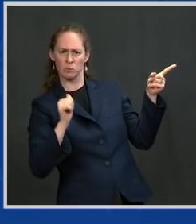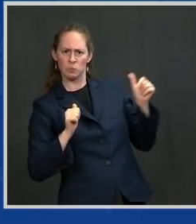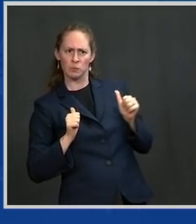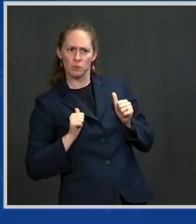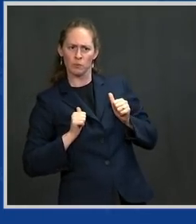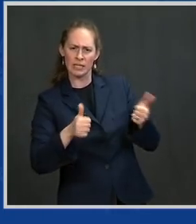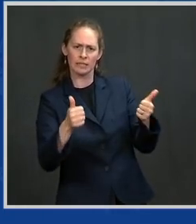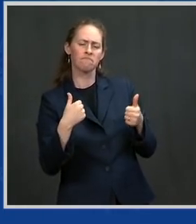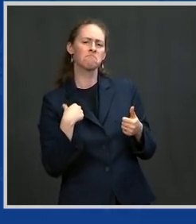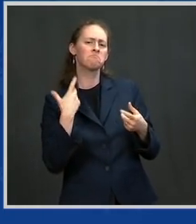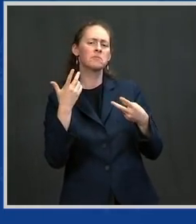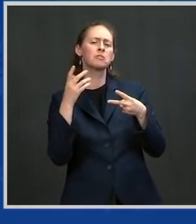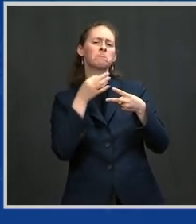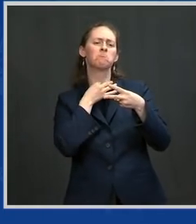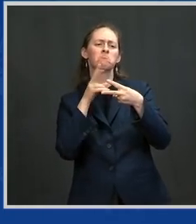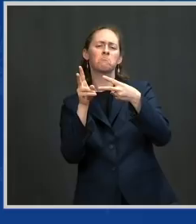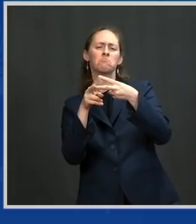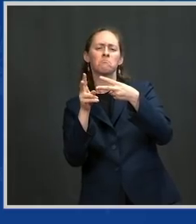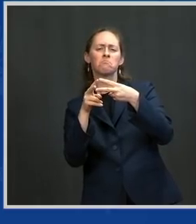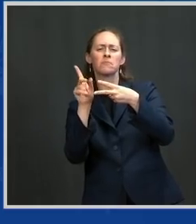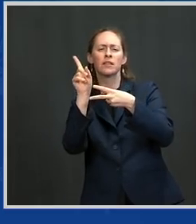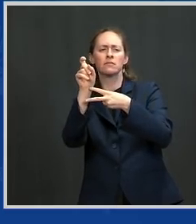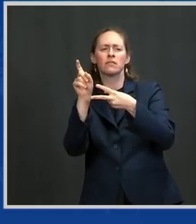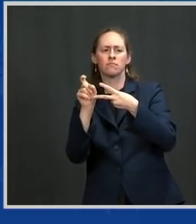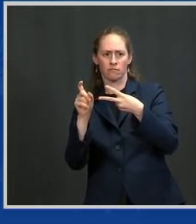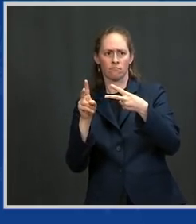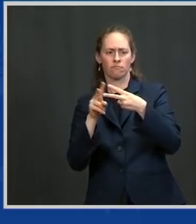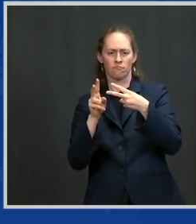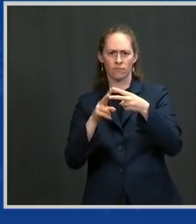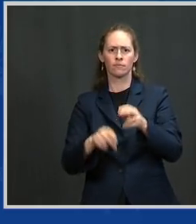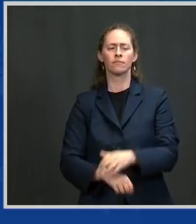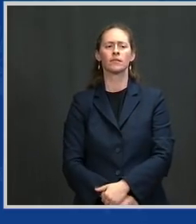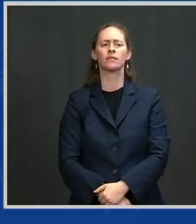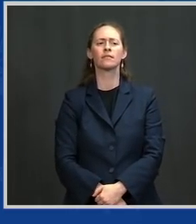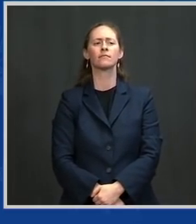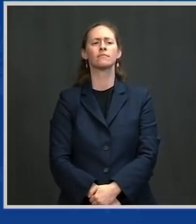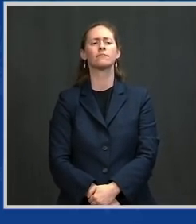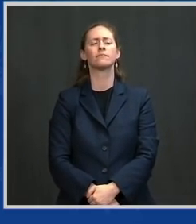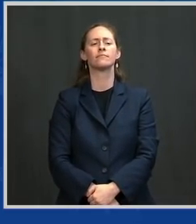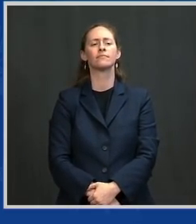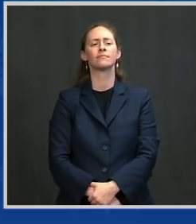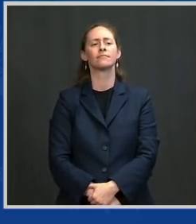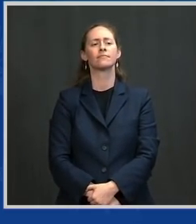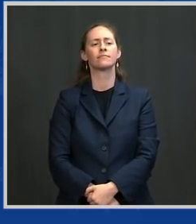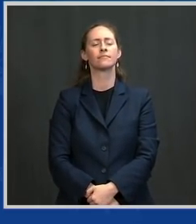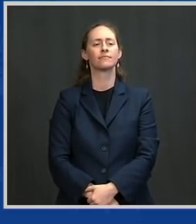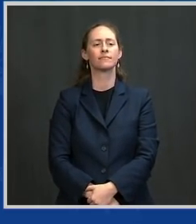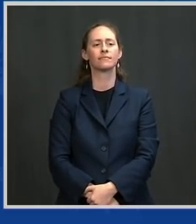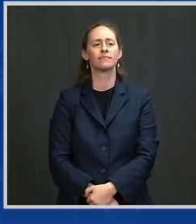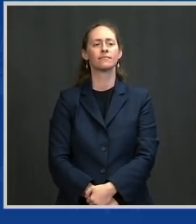Is it your sense, walking into this meeting, that Americans back home shouldn't expect much in terms of an outcome?